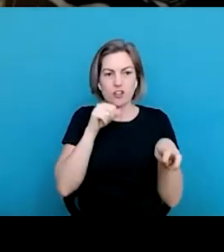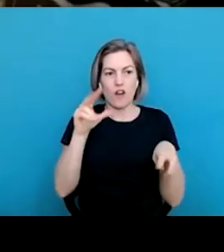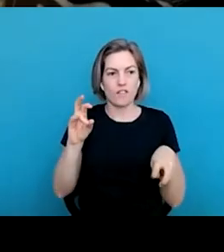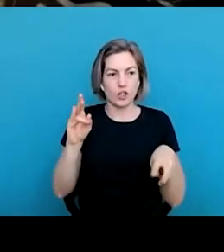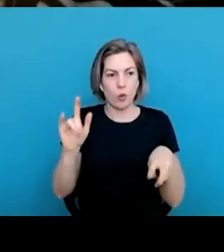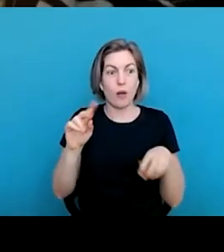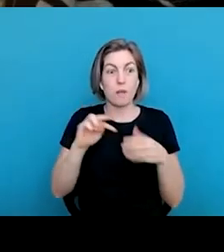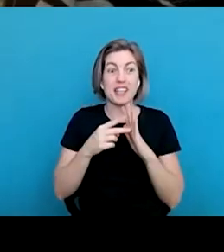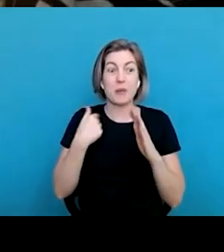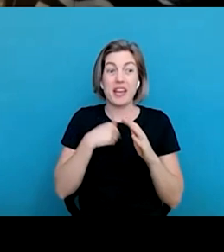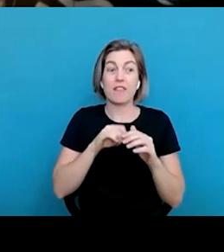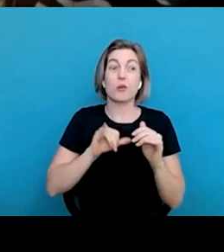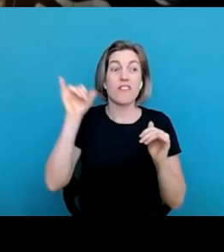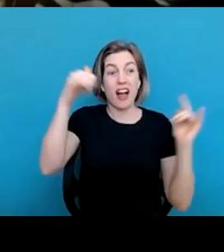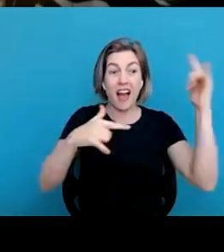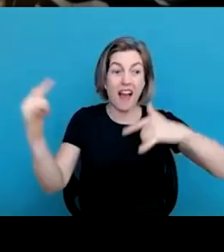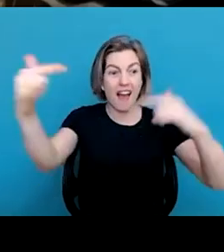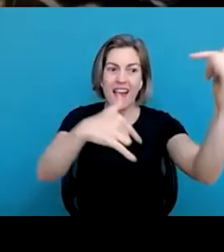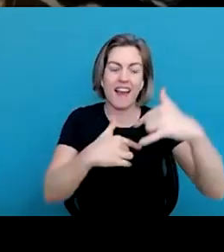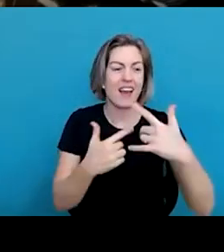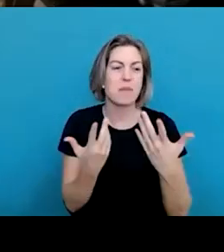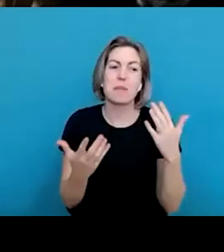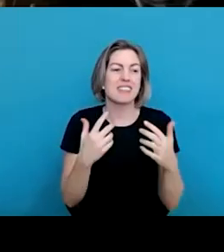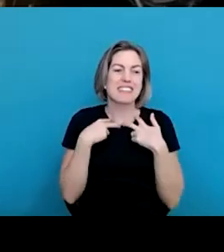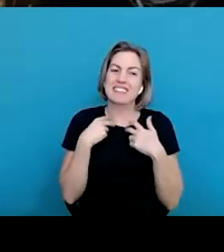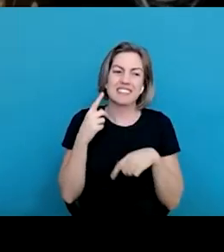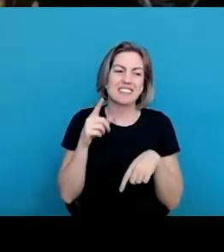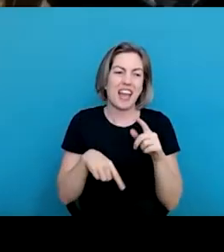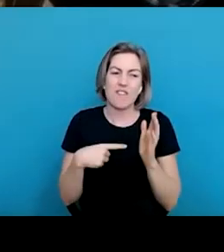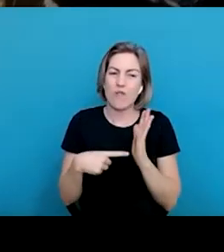and a lot of people, even myself, may not be able to make it. But now it is virtual.